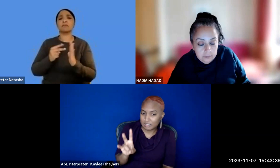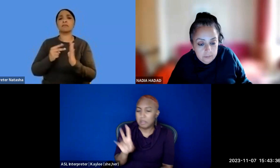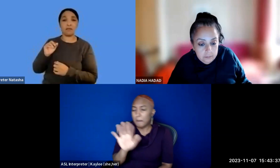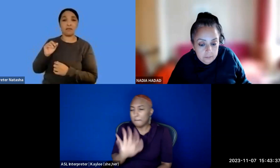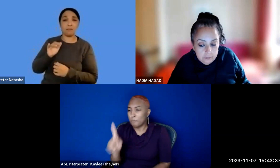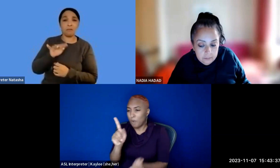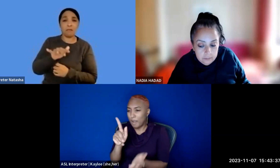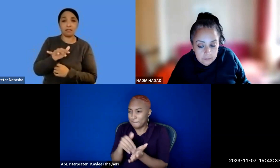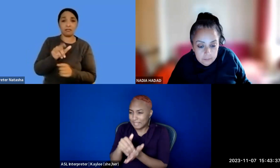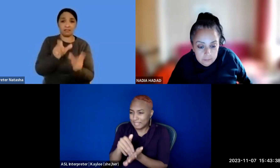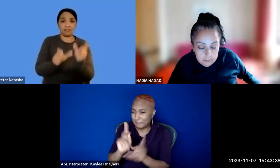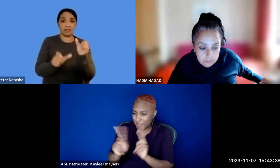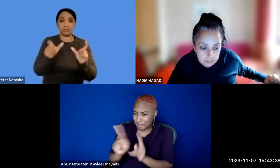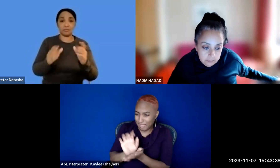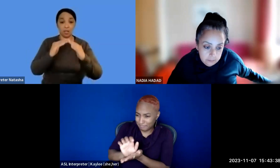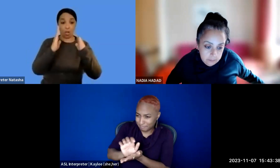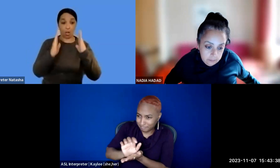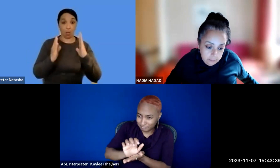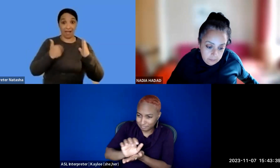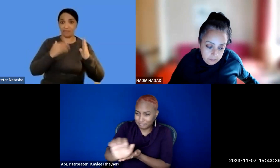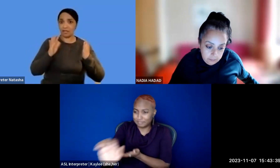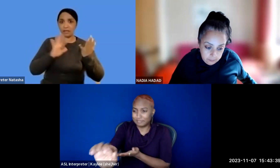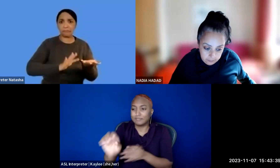require humanitarian assistance and protection.